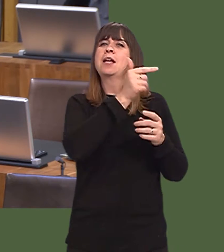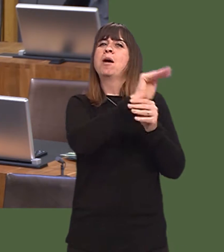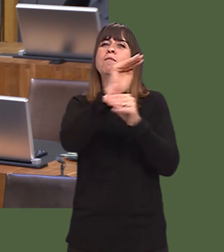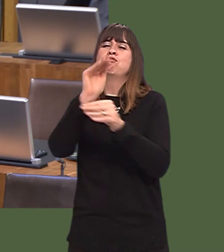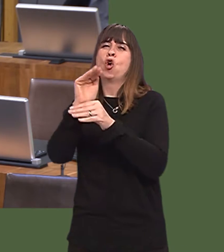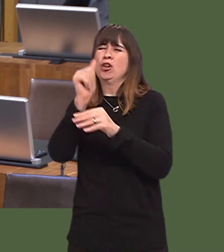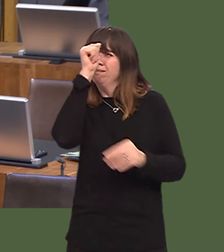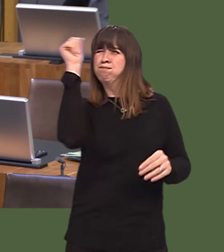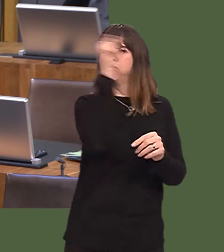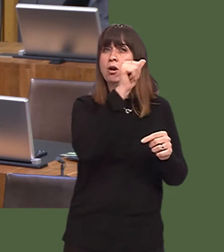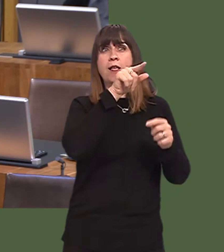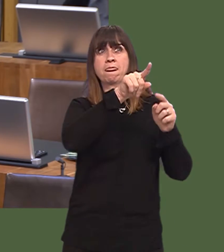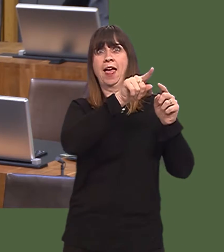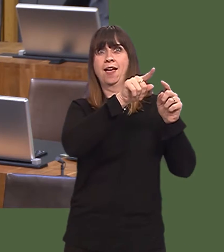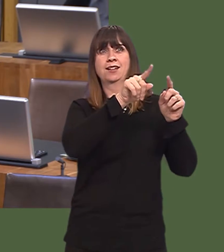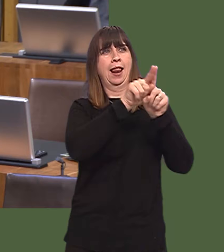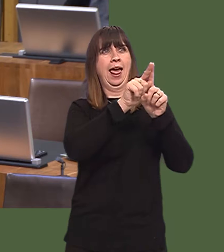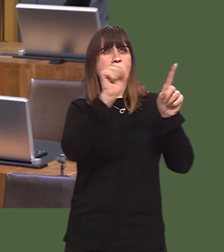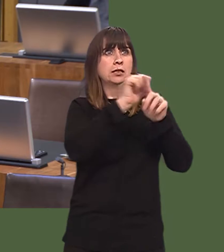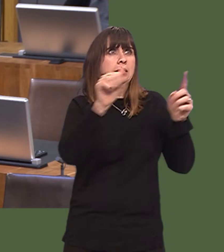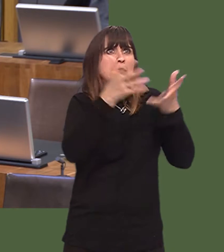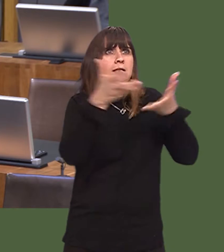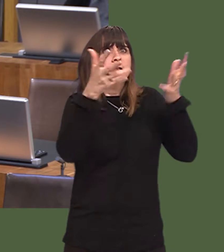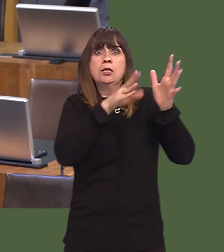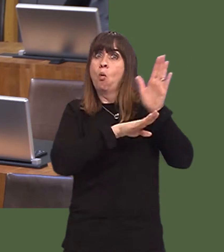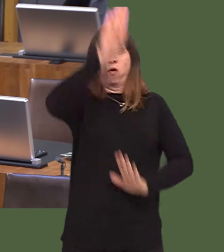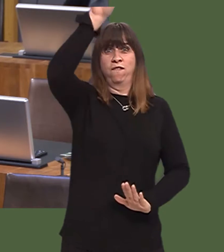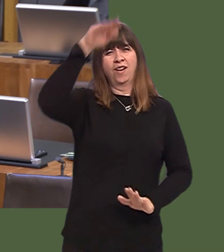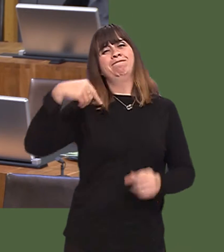If you look at the middle bands, actually weíre very comparable, but itís the top end.